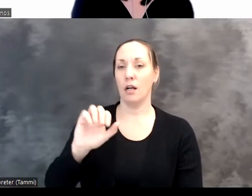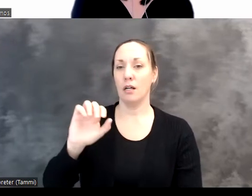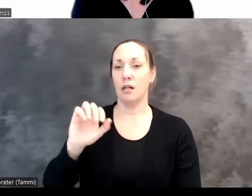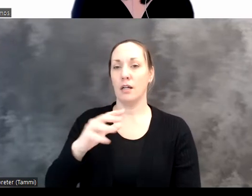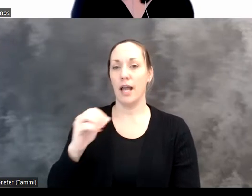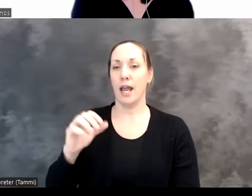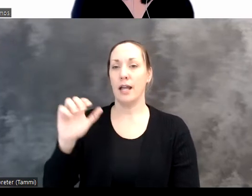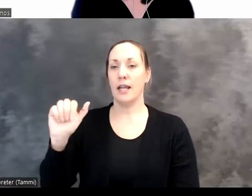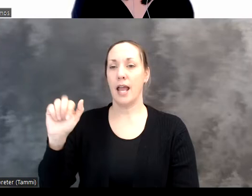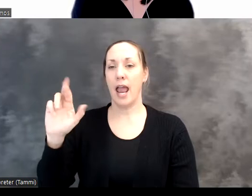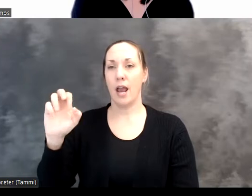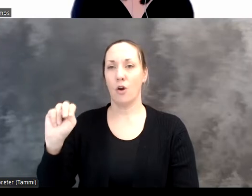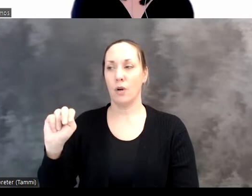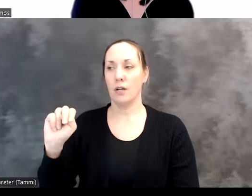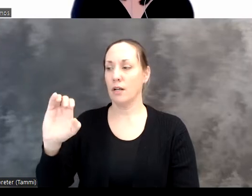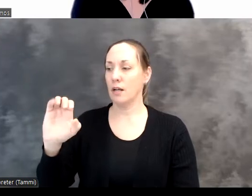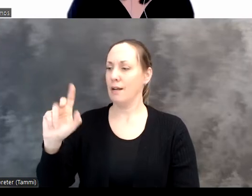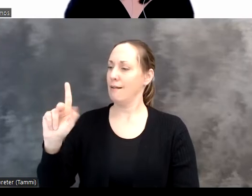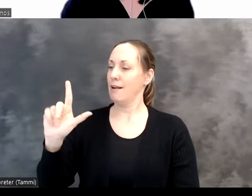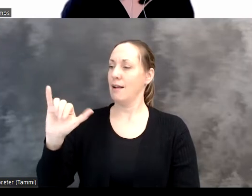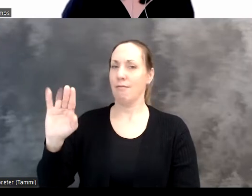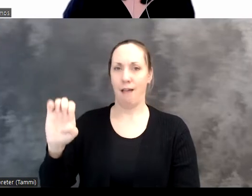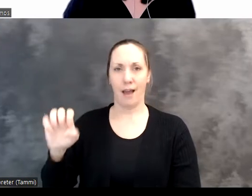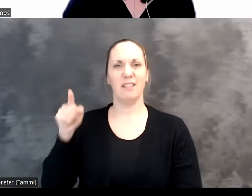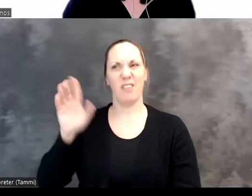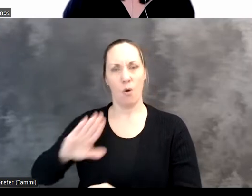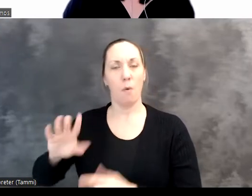work there under Dr. Sarah during and Aaron deadlines